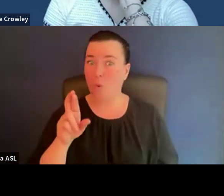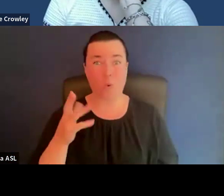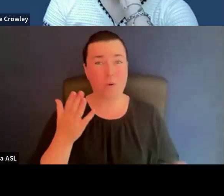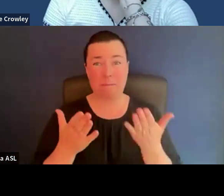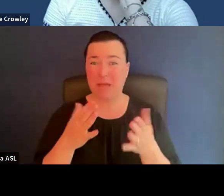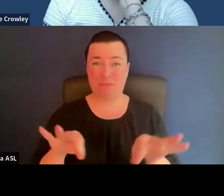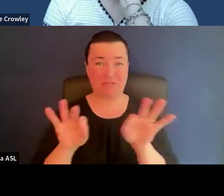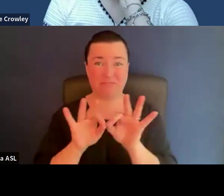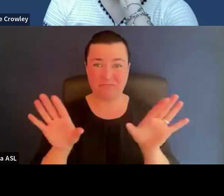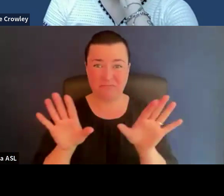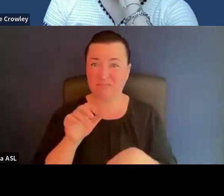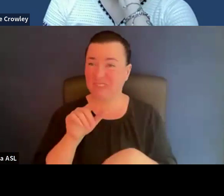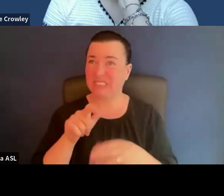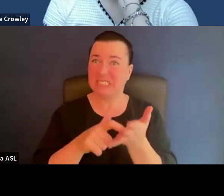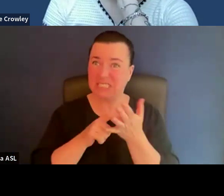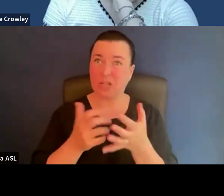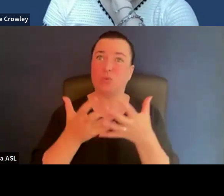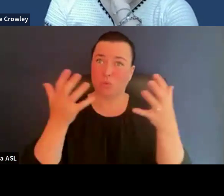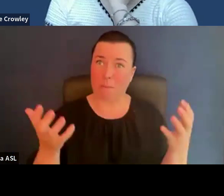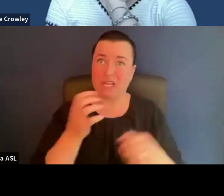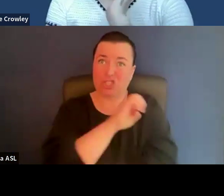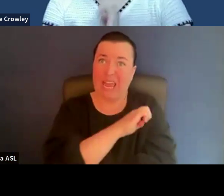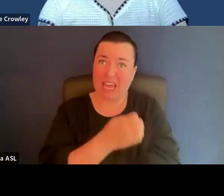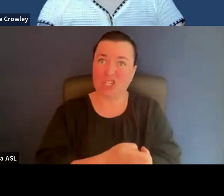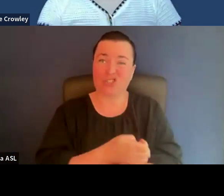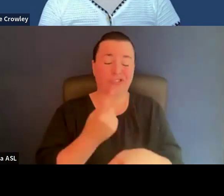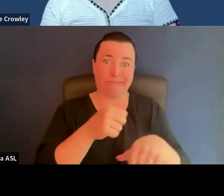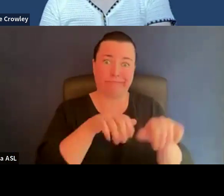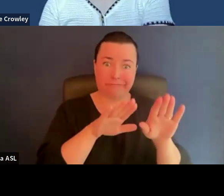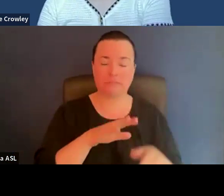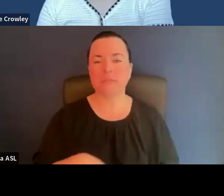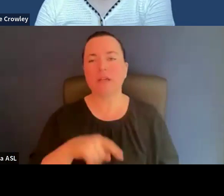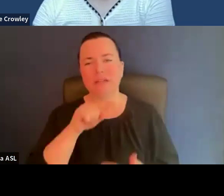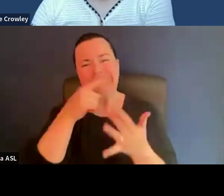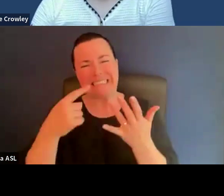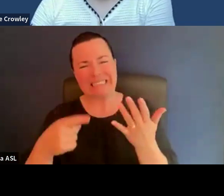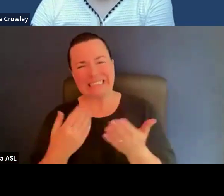All of those things that need to happen every day as you exercise a muscle,